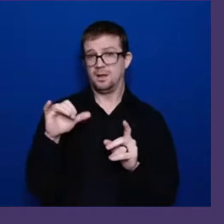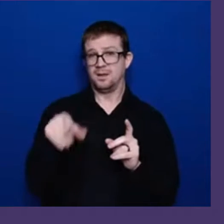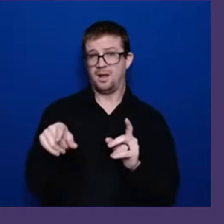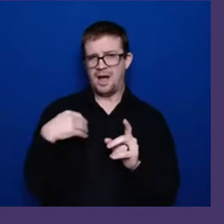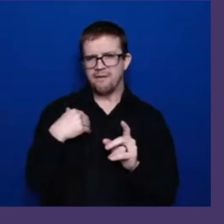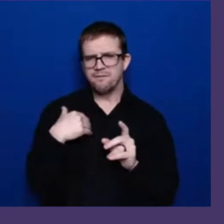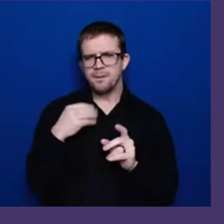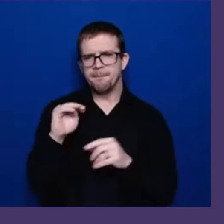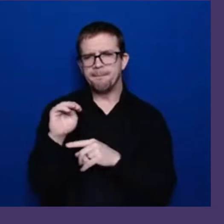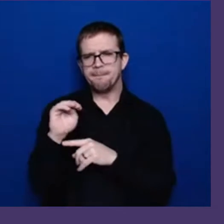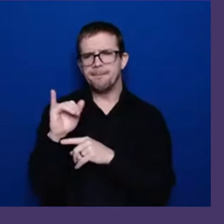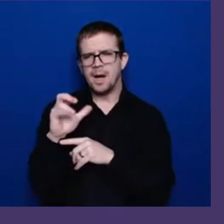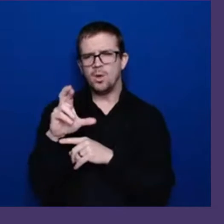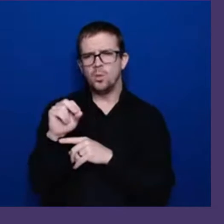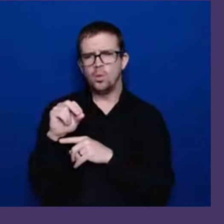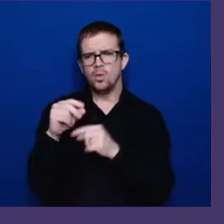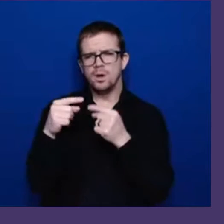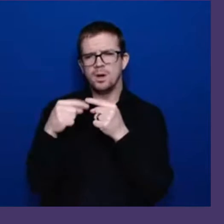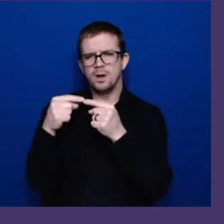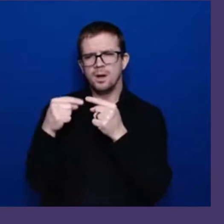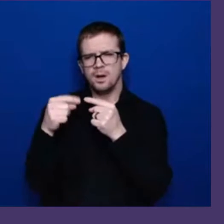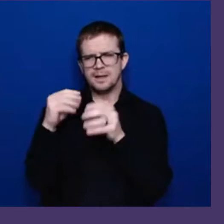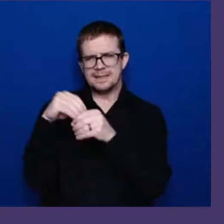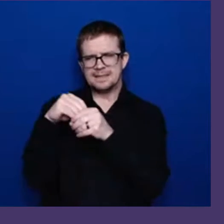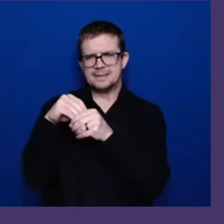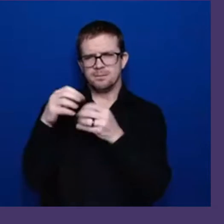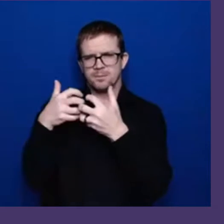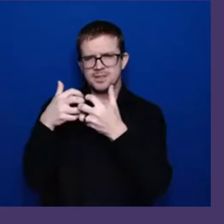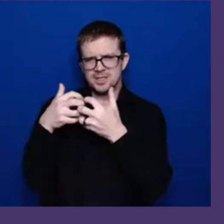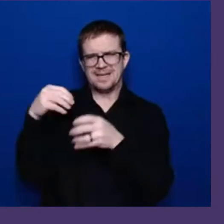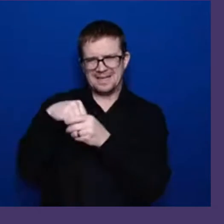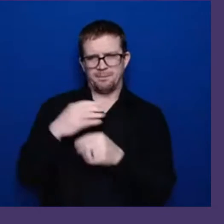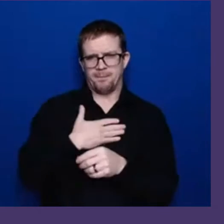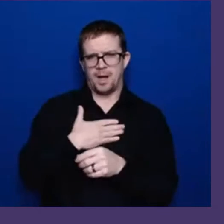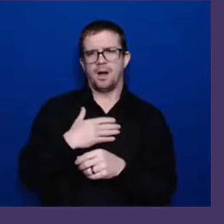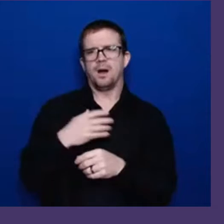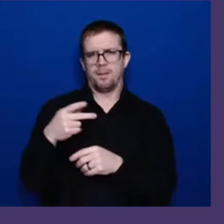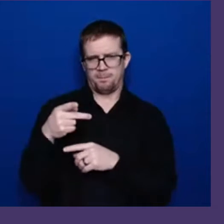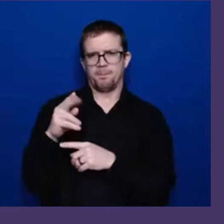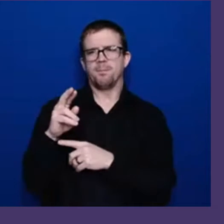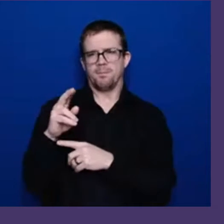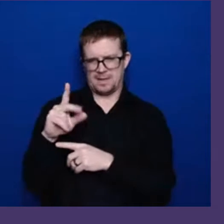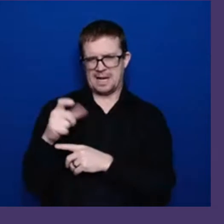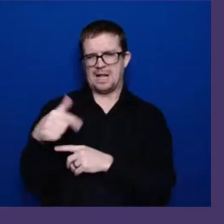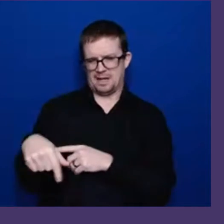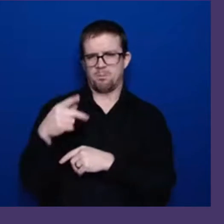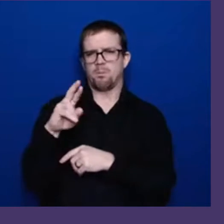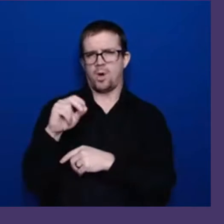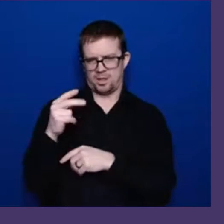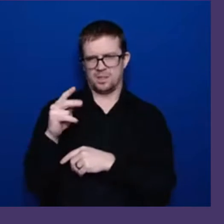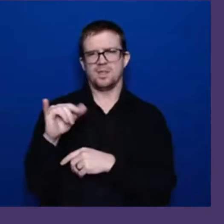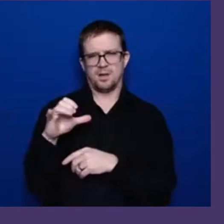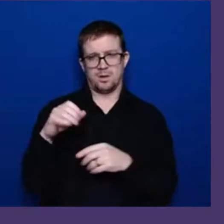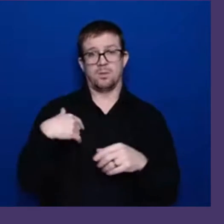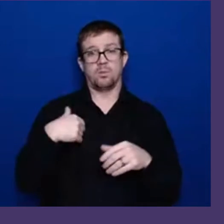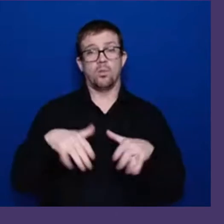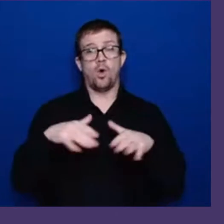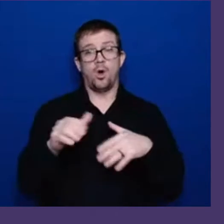and it learns to walk with you. The more you walk on it, the more it understands your style,